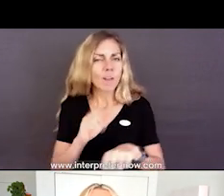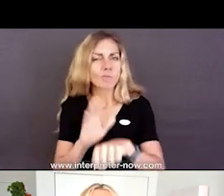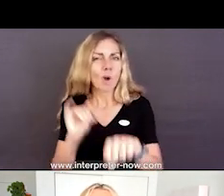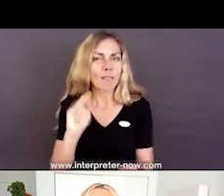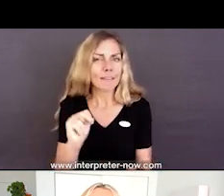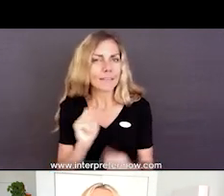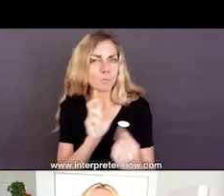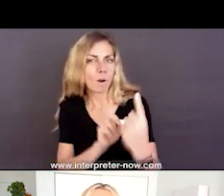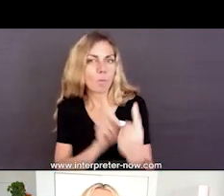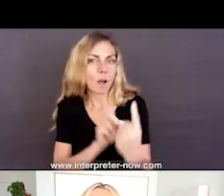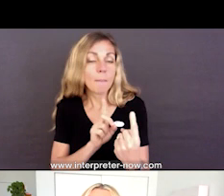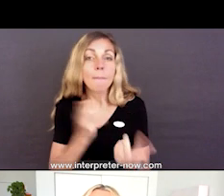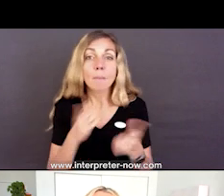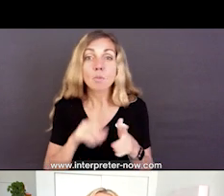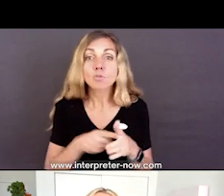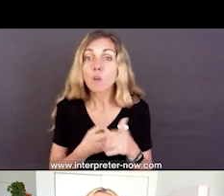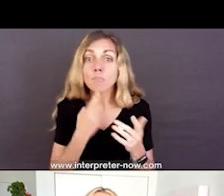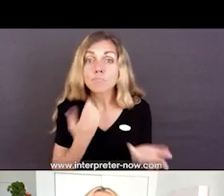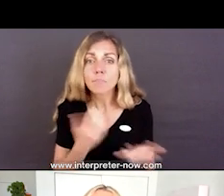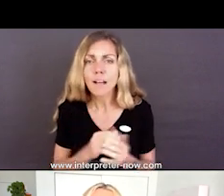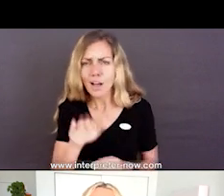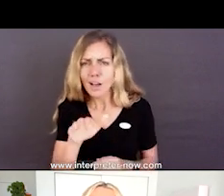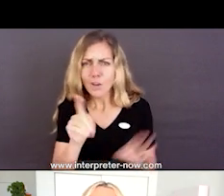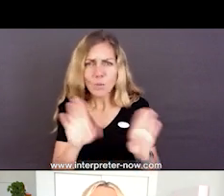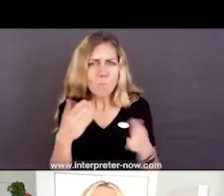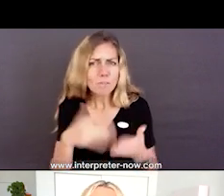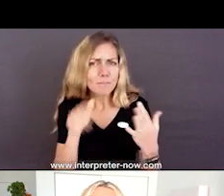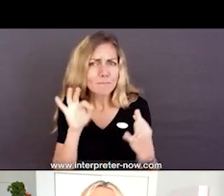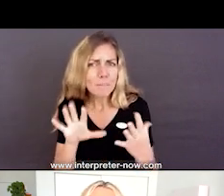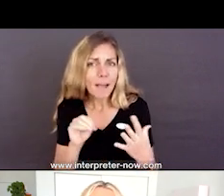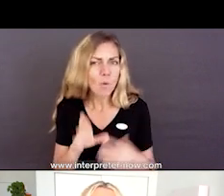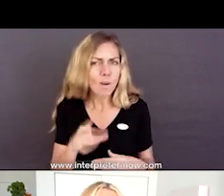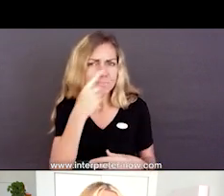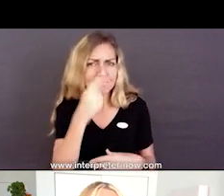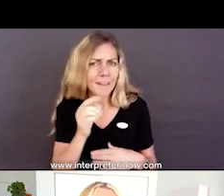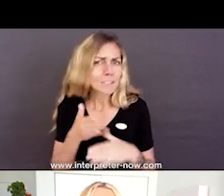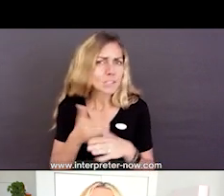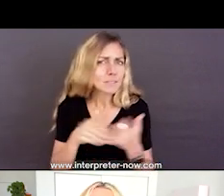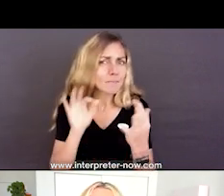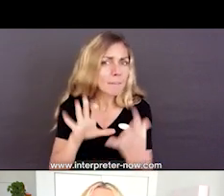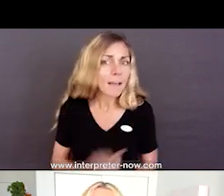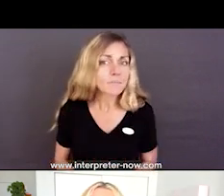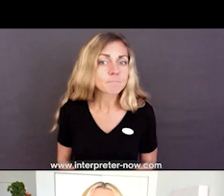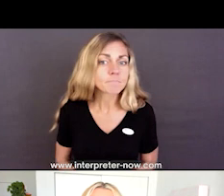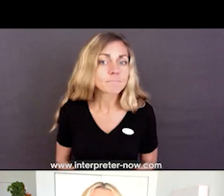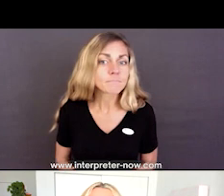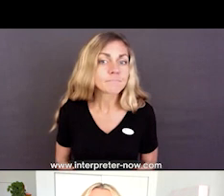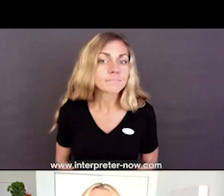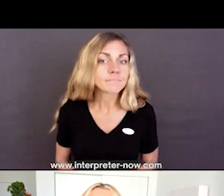somebody in one-on-one, you might start with, are you open to some feedback, or can I share some feedback?